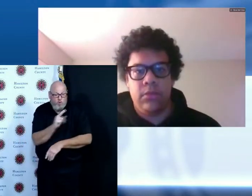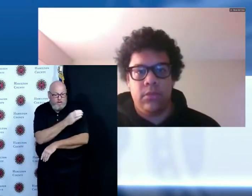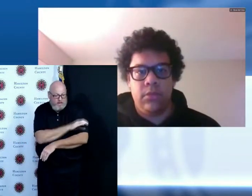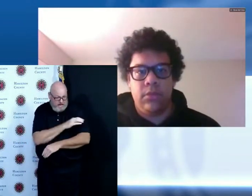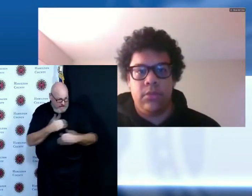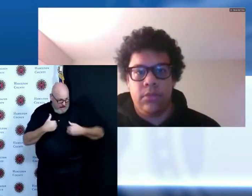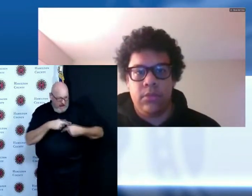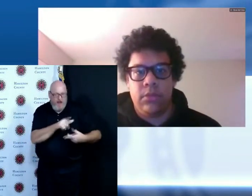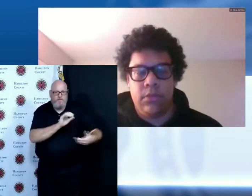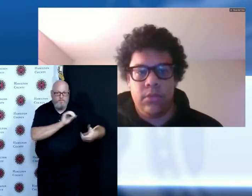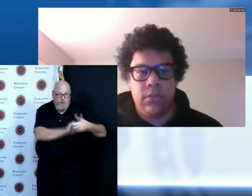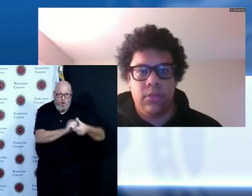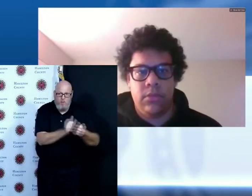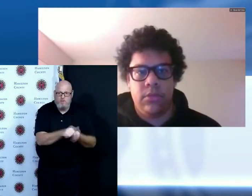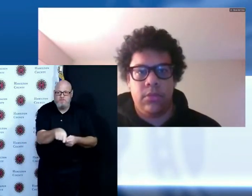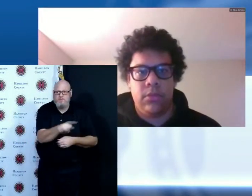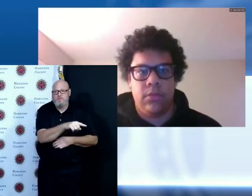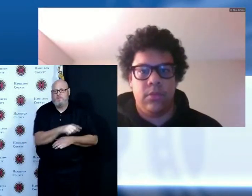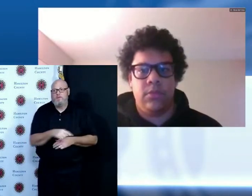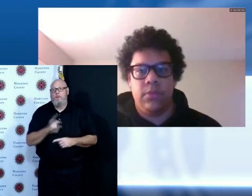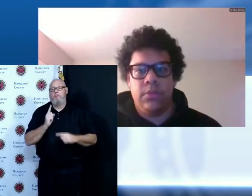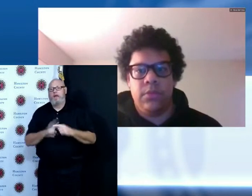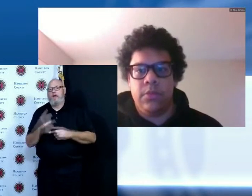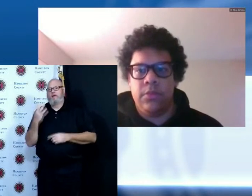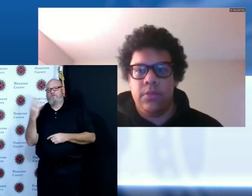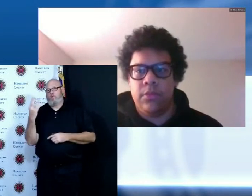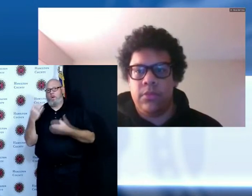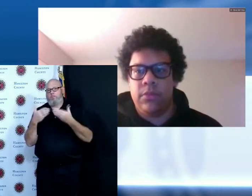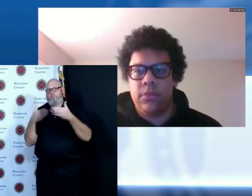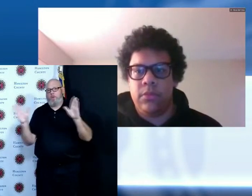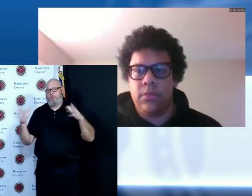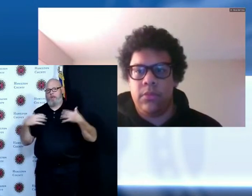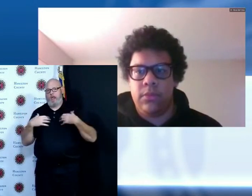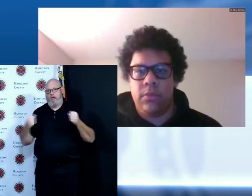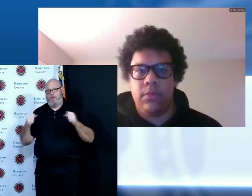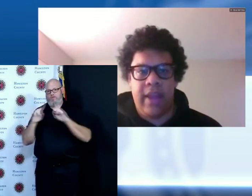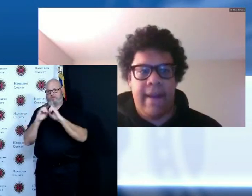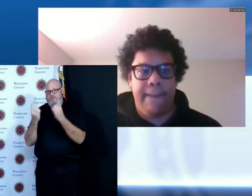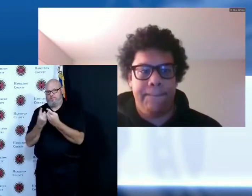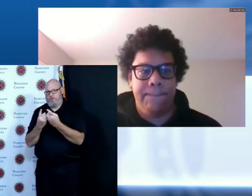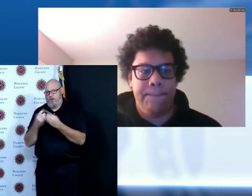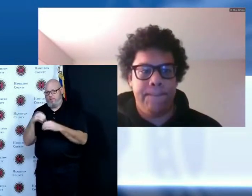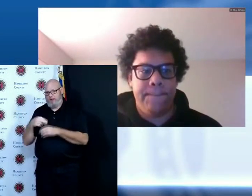they need to be vaccinated many of our strategies are to bring vaccine clinics out to our community